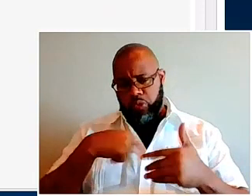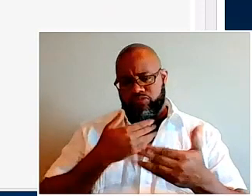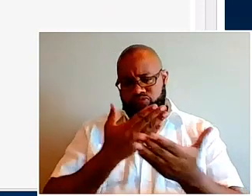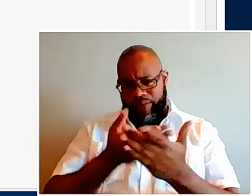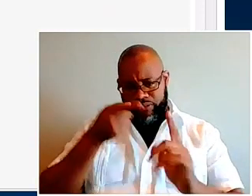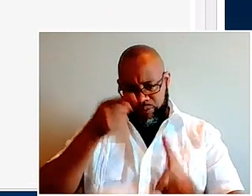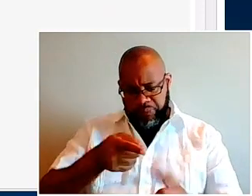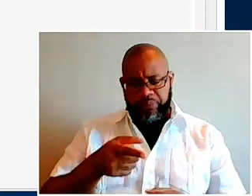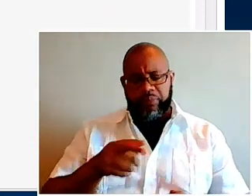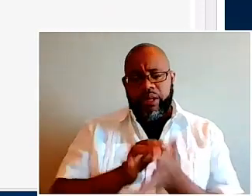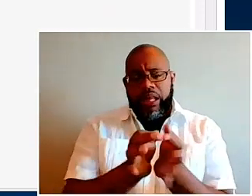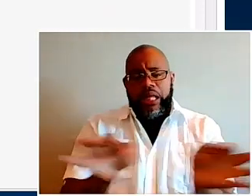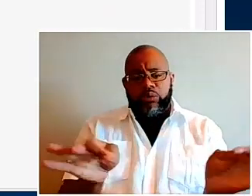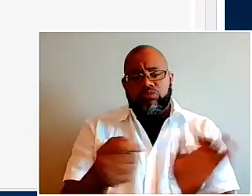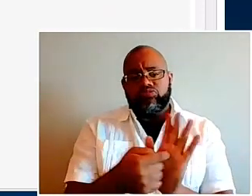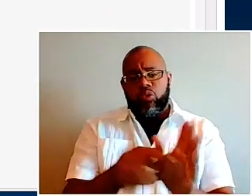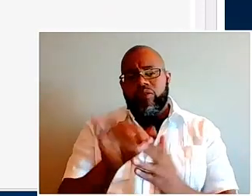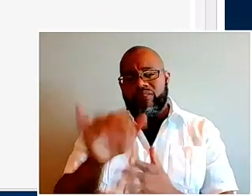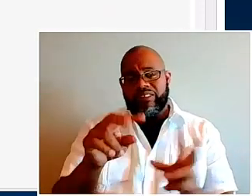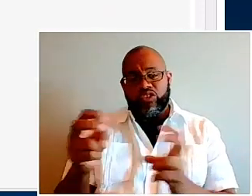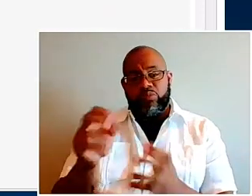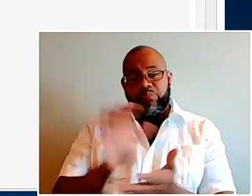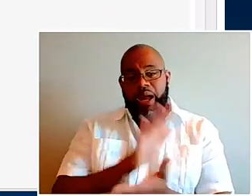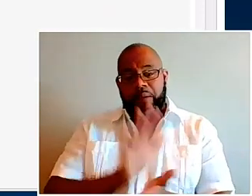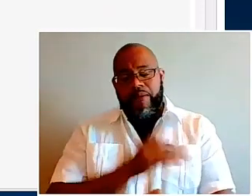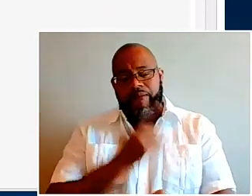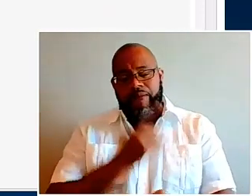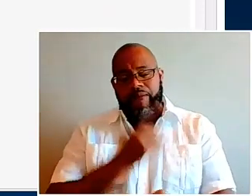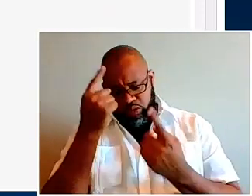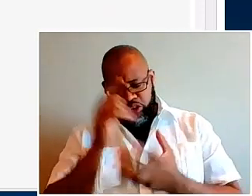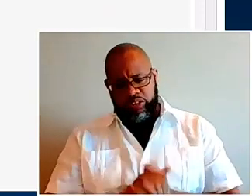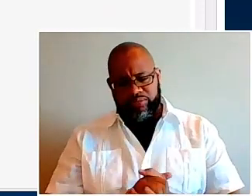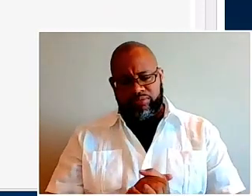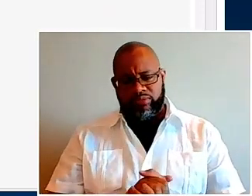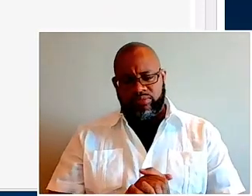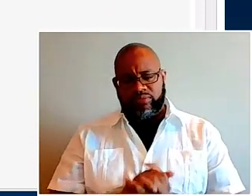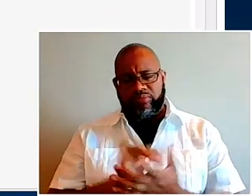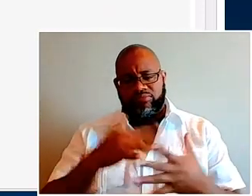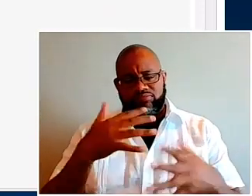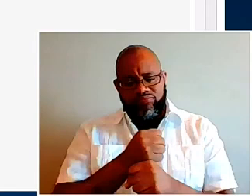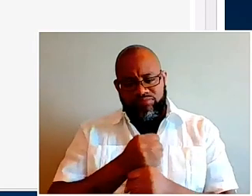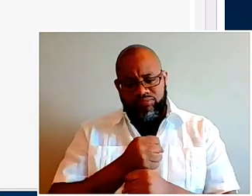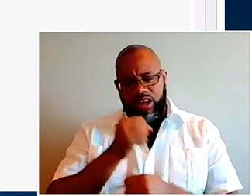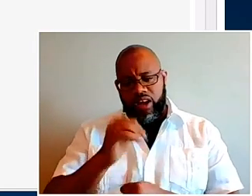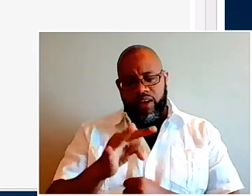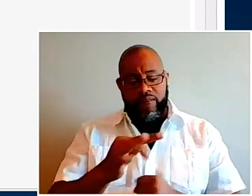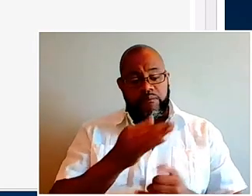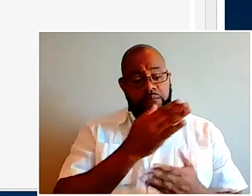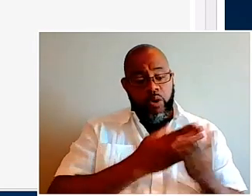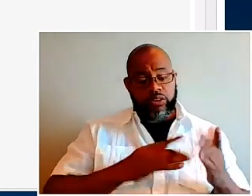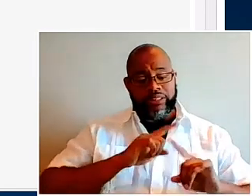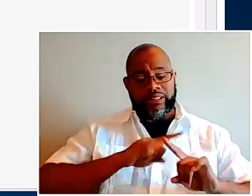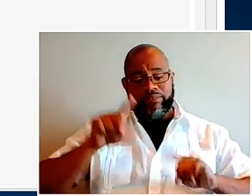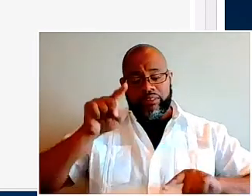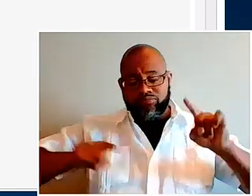The language presented in this issue paper for your consideration reflects a combination of components of various proposals that we received from the